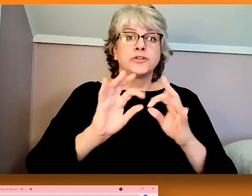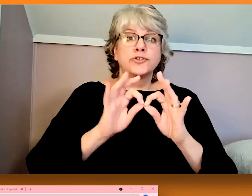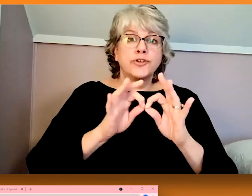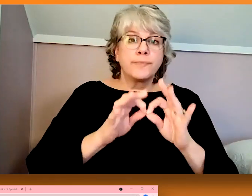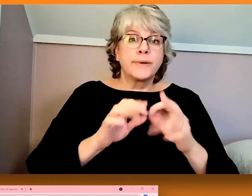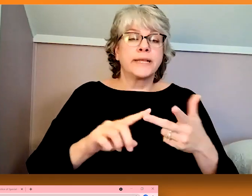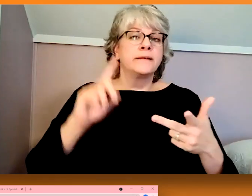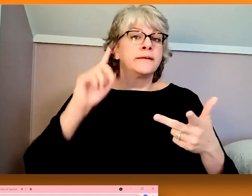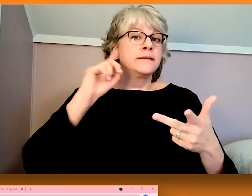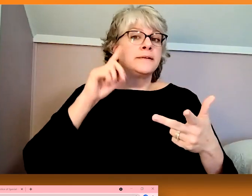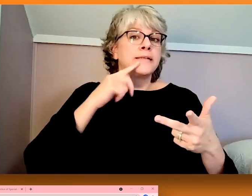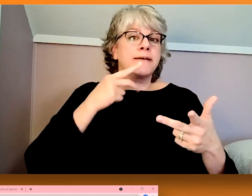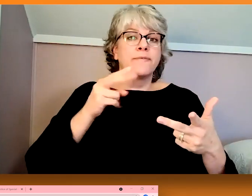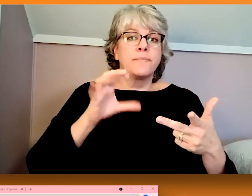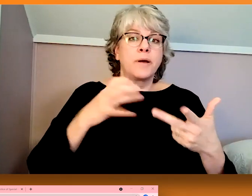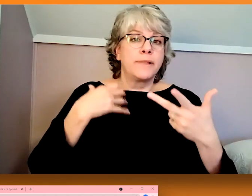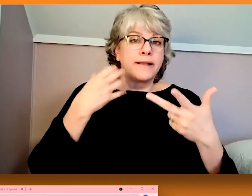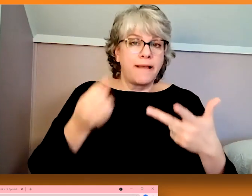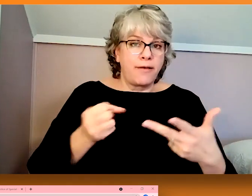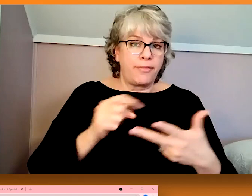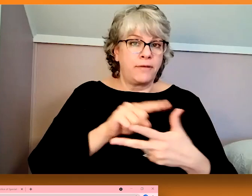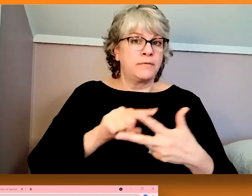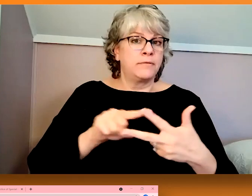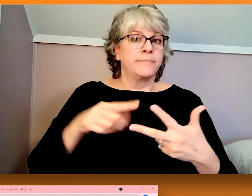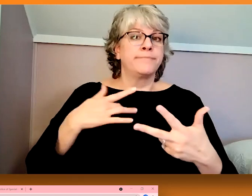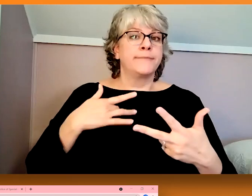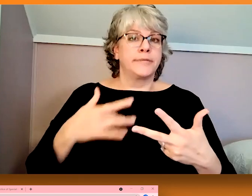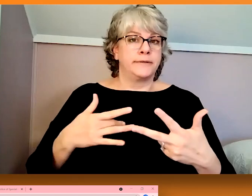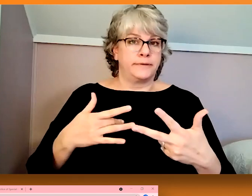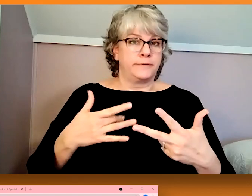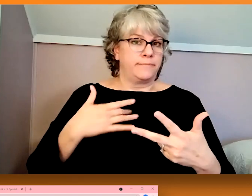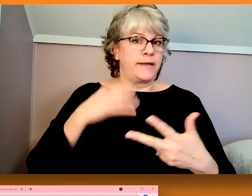Deaf public health stuff like health disparities,